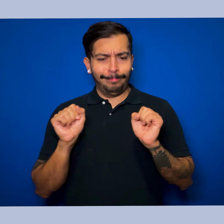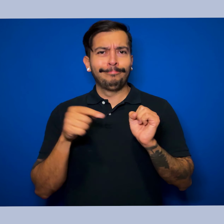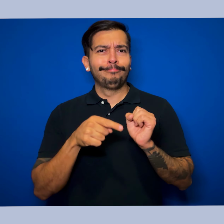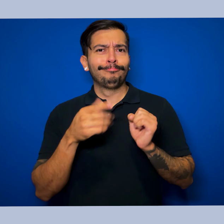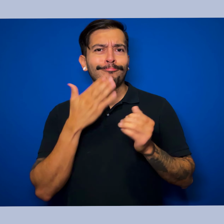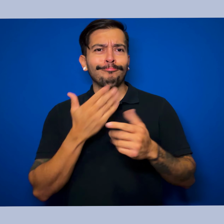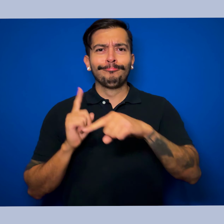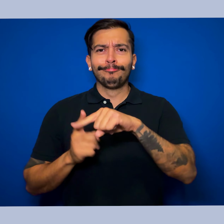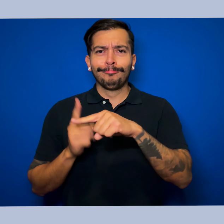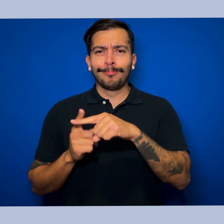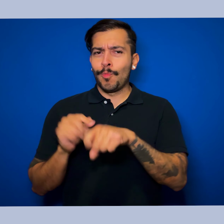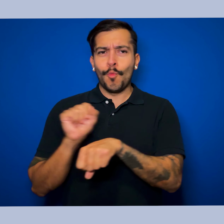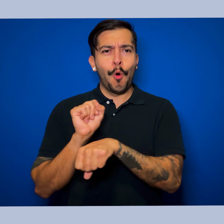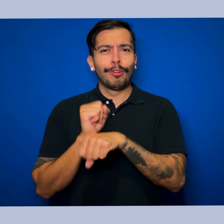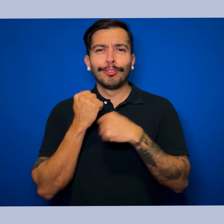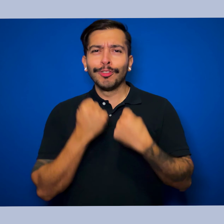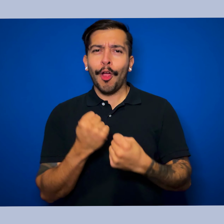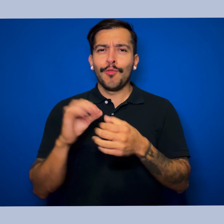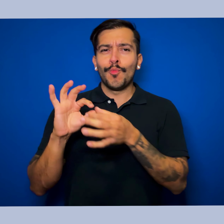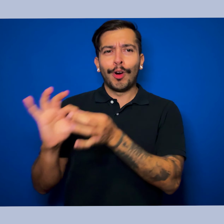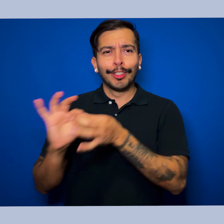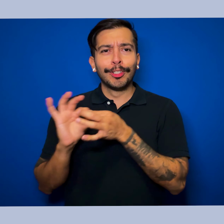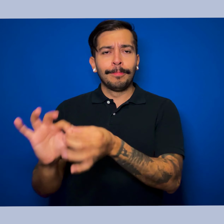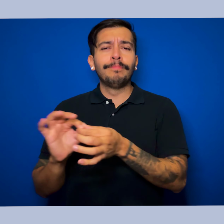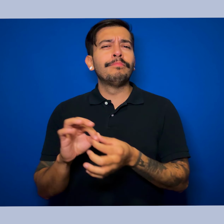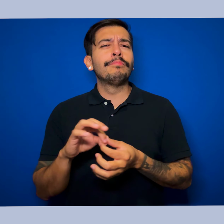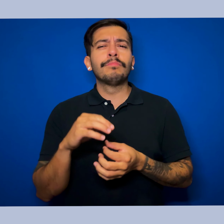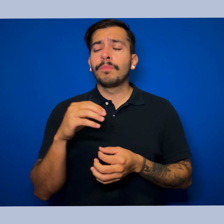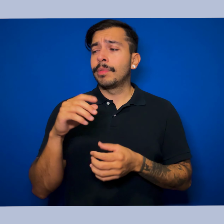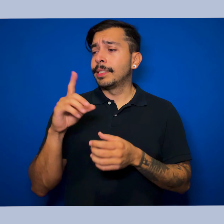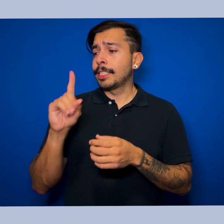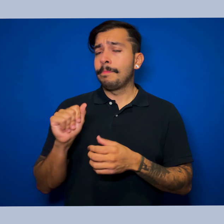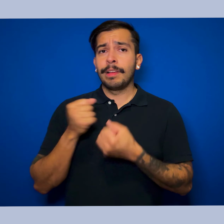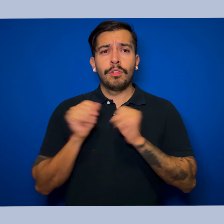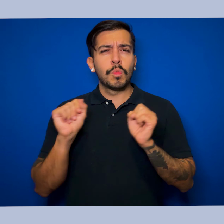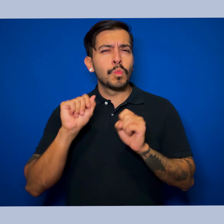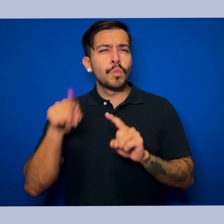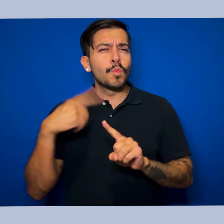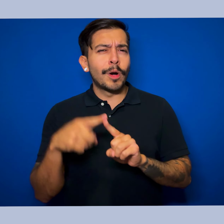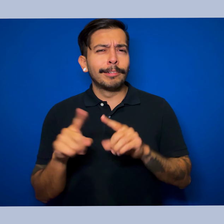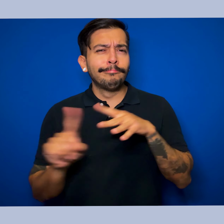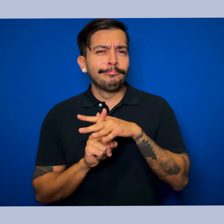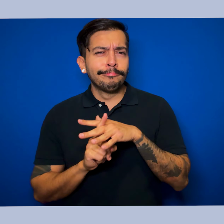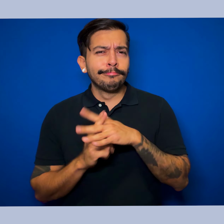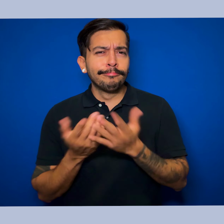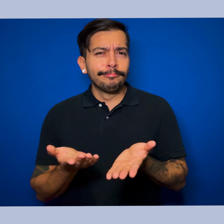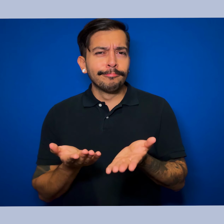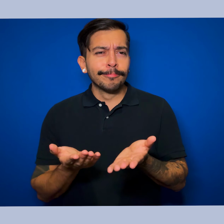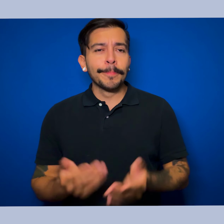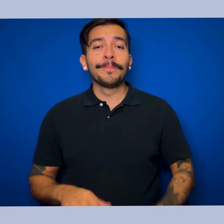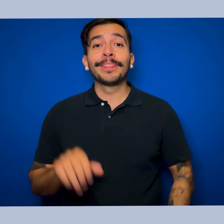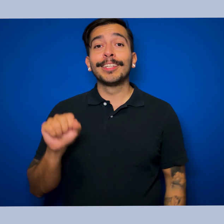as a good sign that we have a strong working relationship. When might a disability disclosure come up?